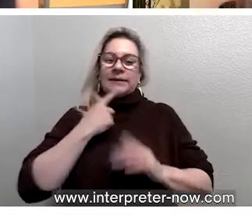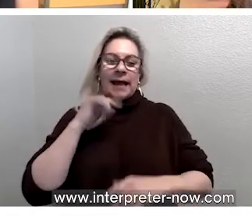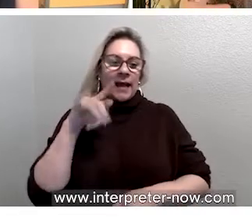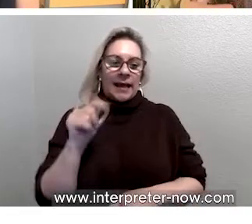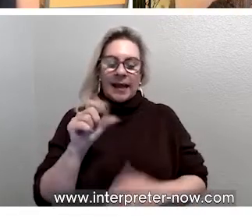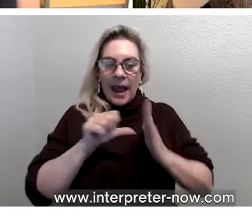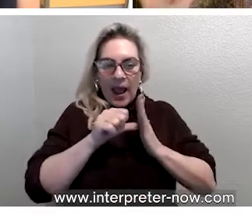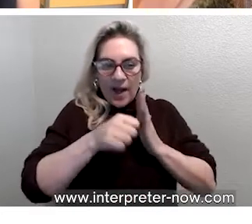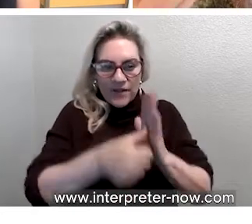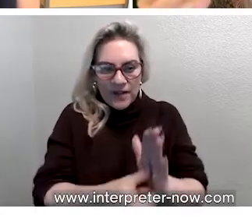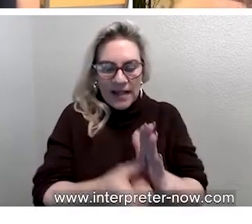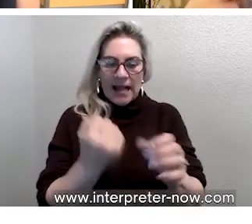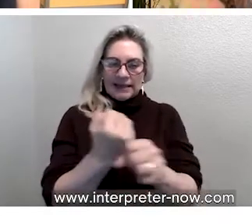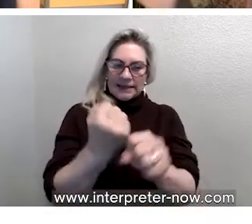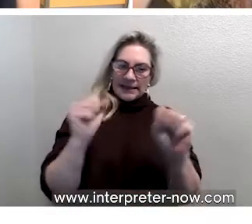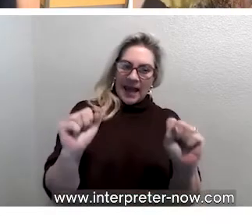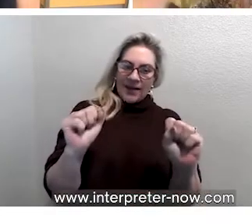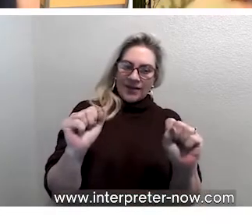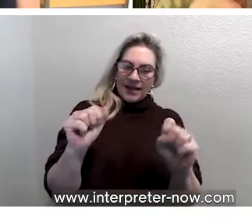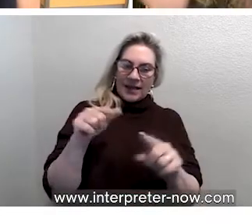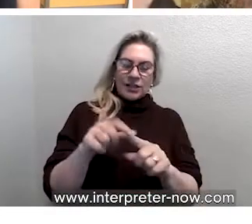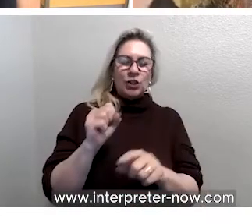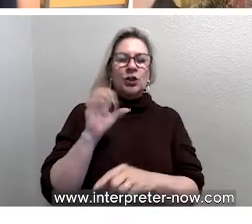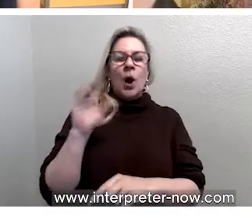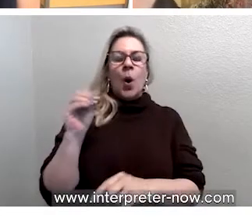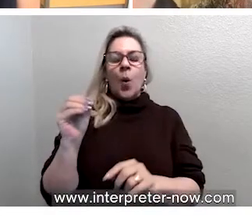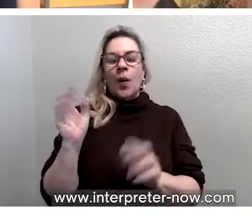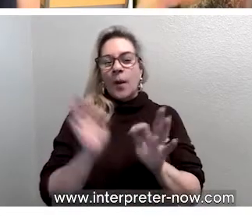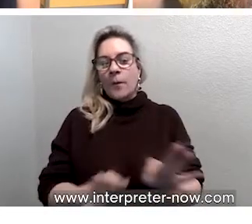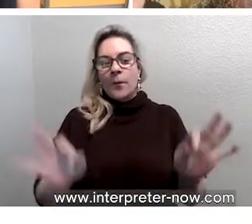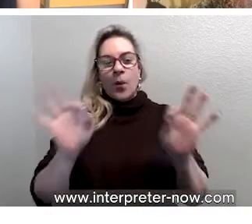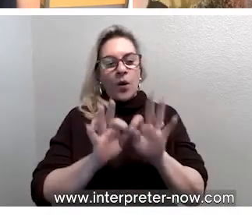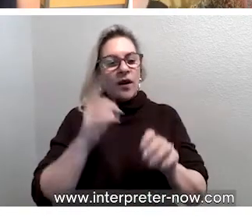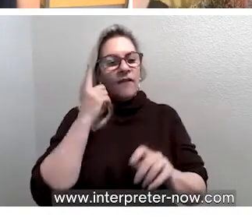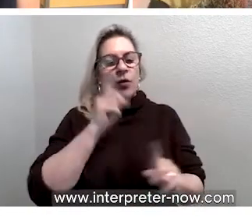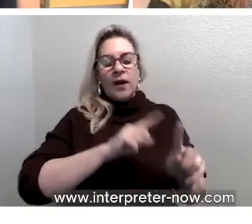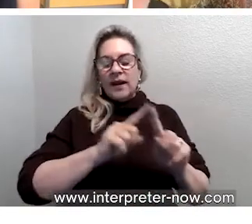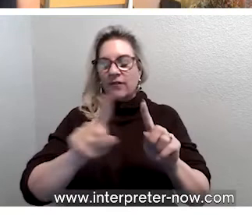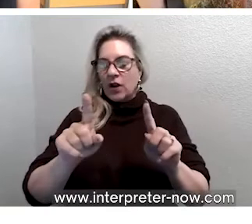Just like it's important, totally different situation that has nothing to do with religion.